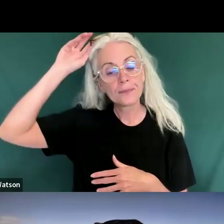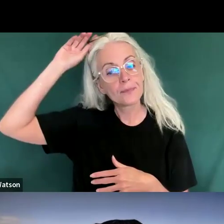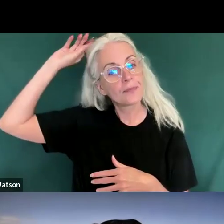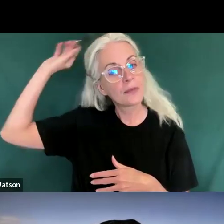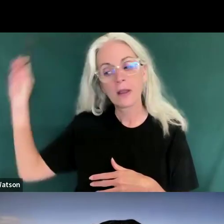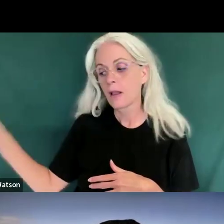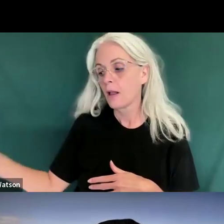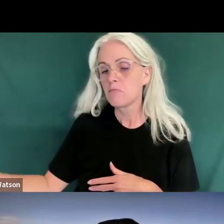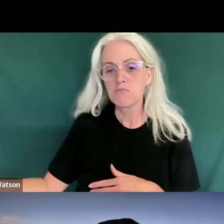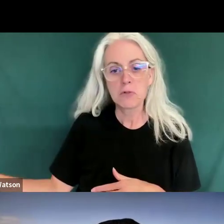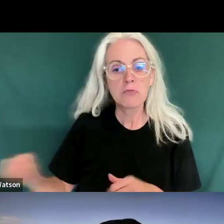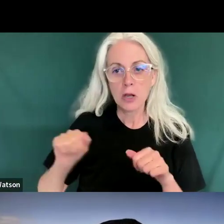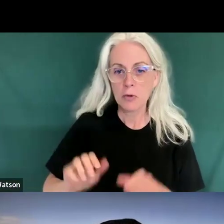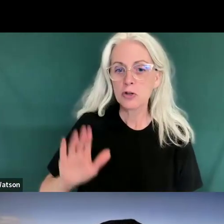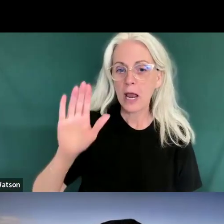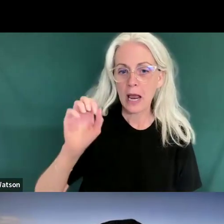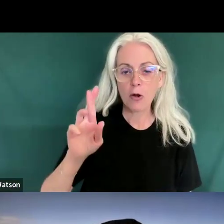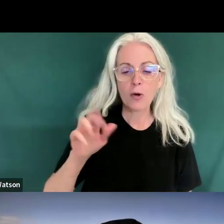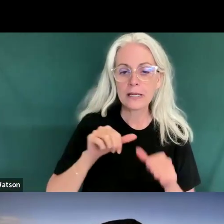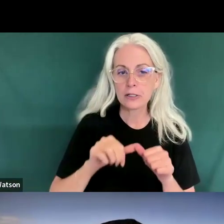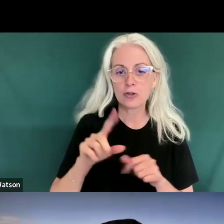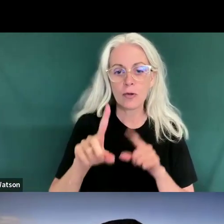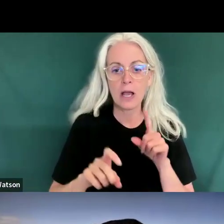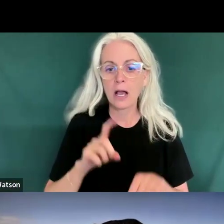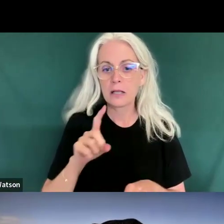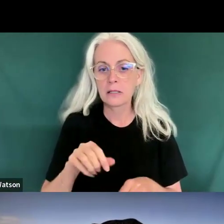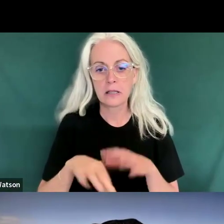you know, please feel free to raise your hand, or continue to ask some questions through the chat or